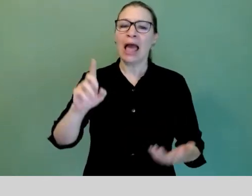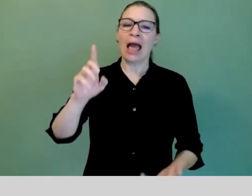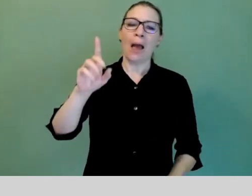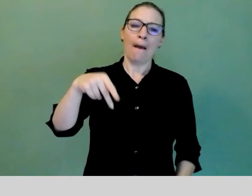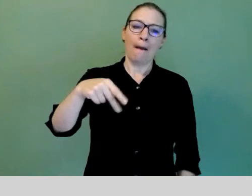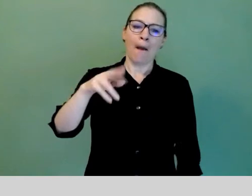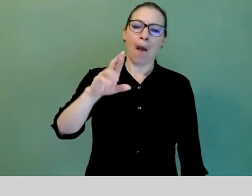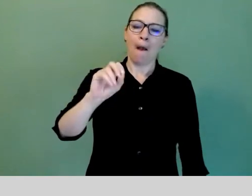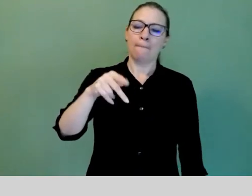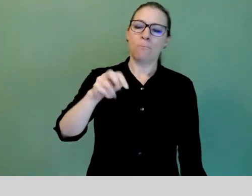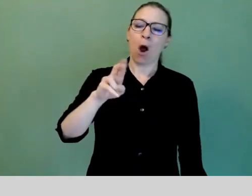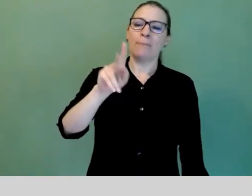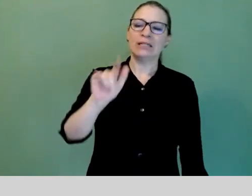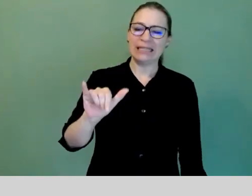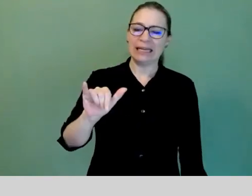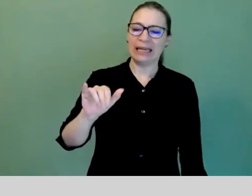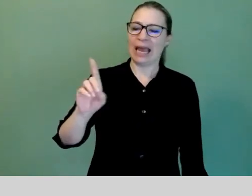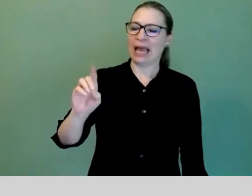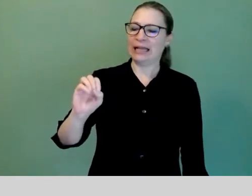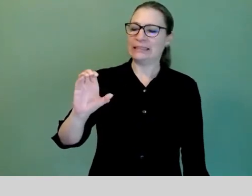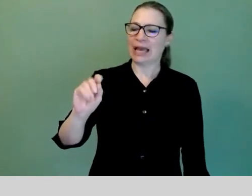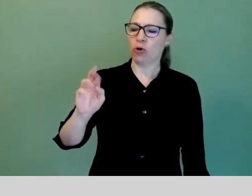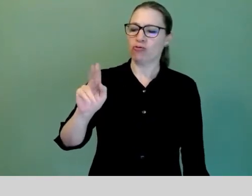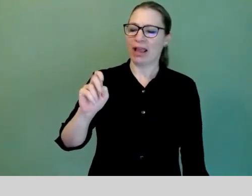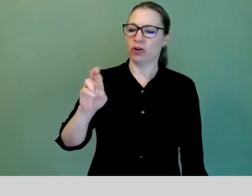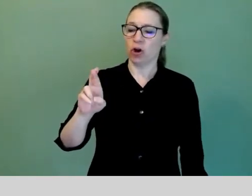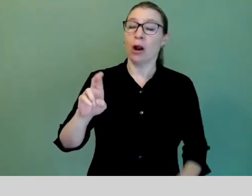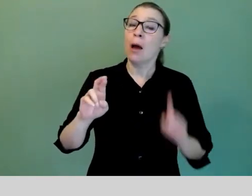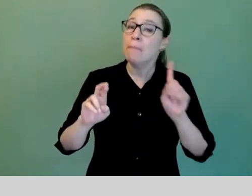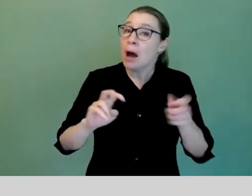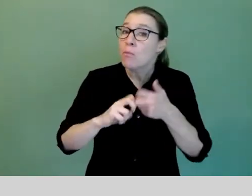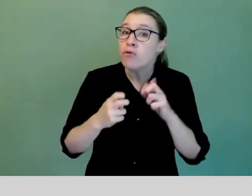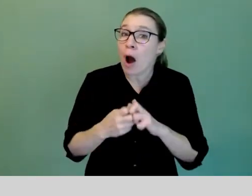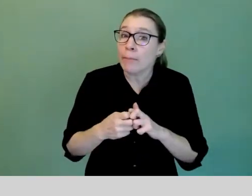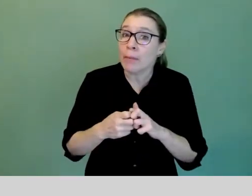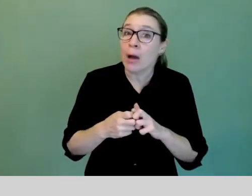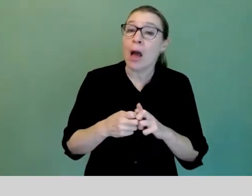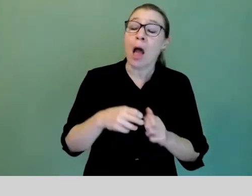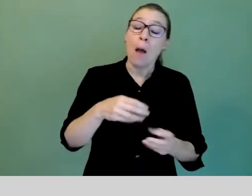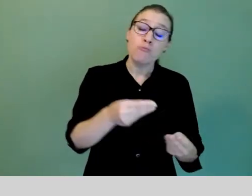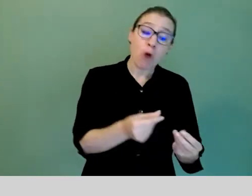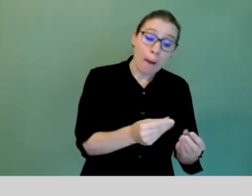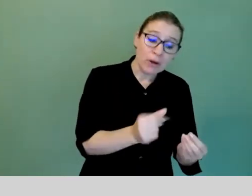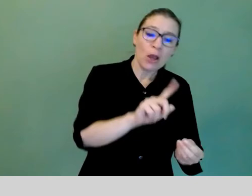The only problem here is that @property only works on methods attached to a class.